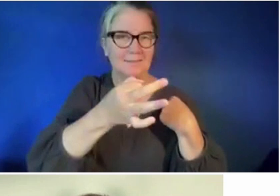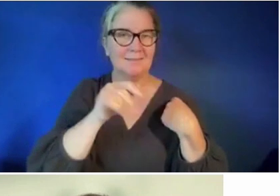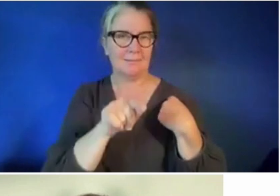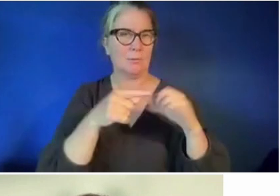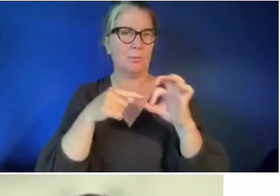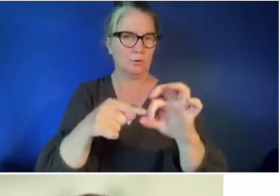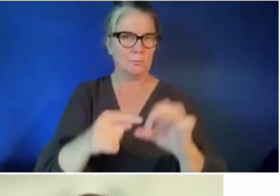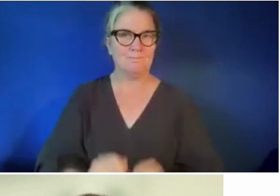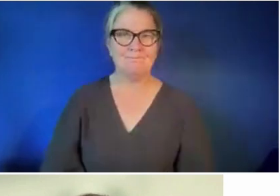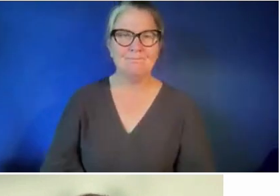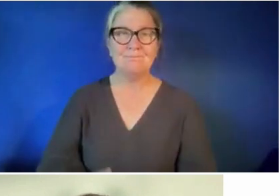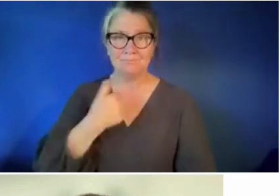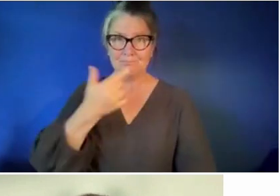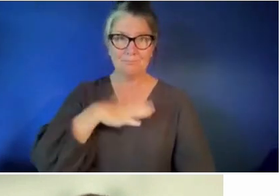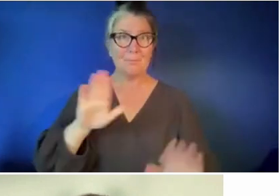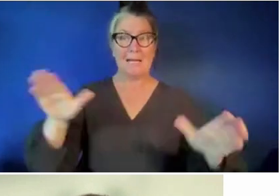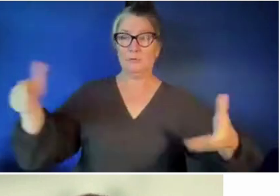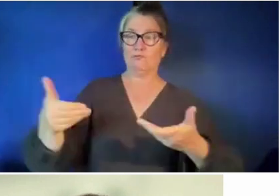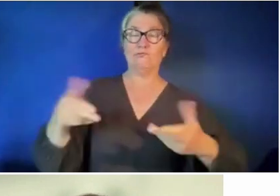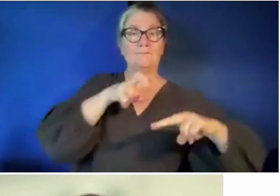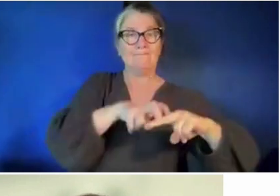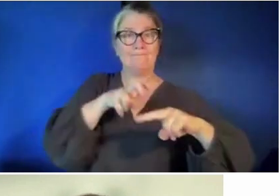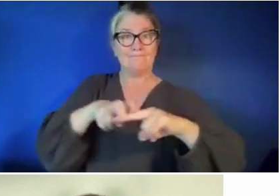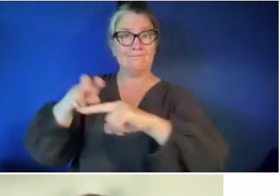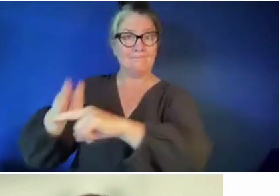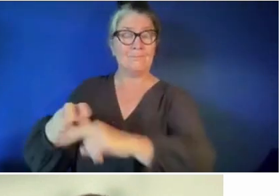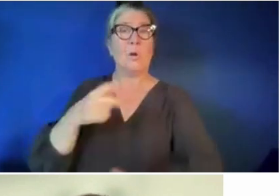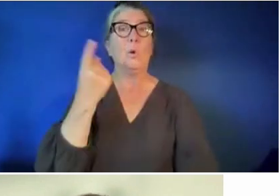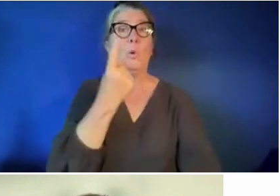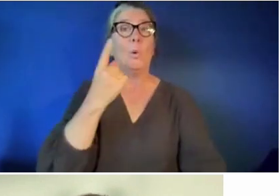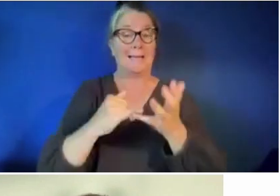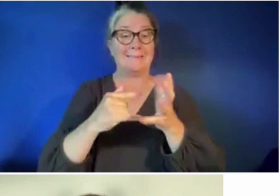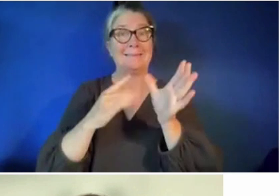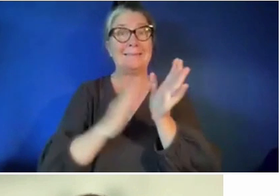In addition to Subho, we also will bring in Sam Usher, who is the chief executive officer